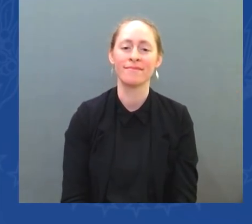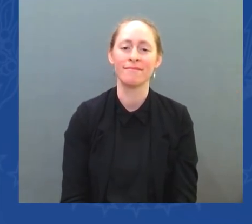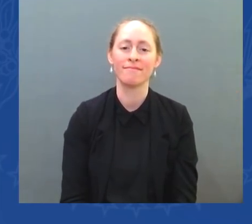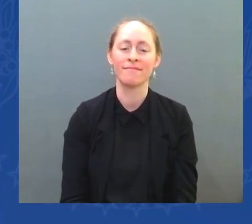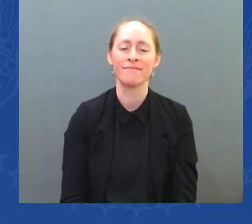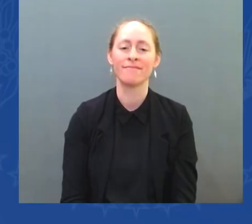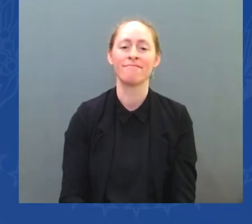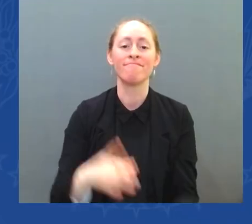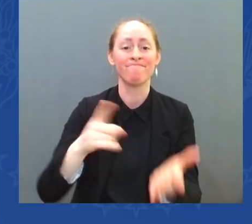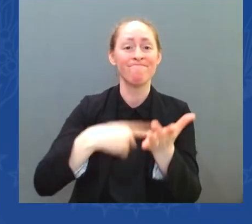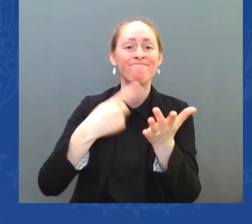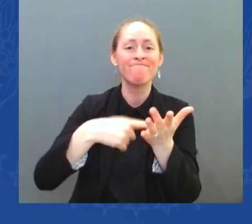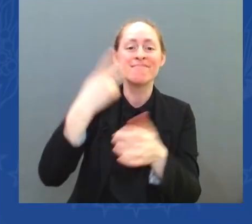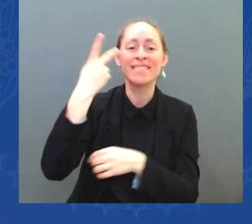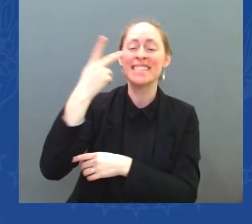And it's going to solve a whole problem.